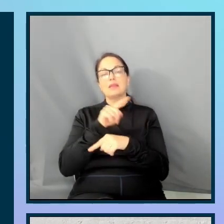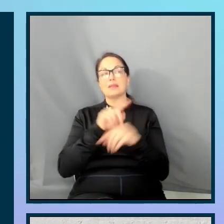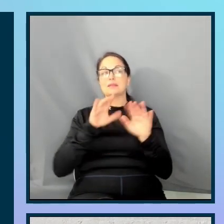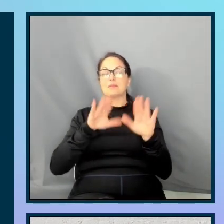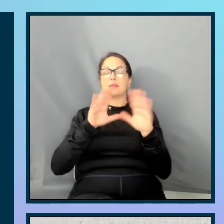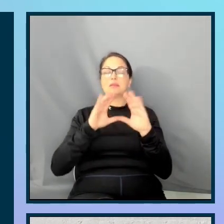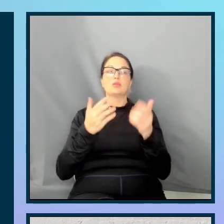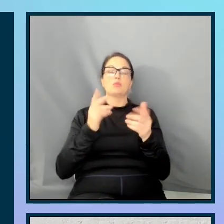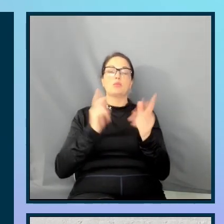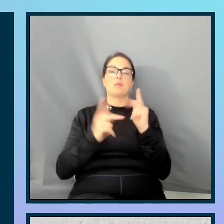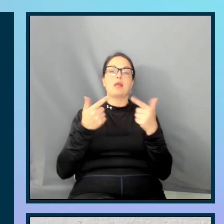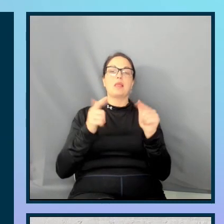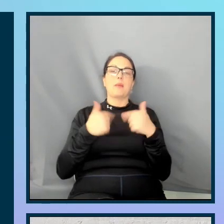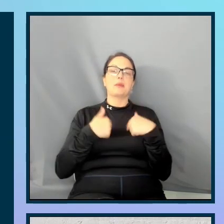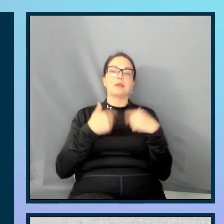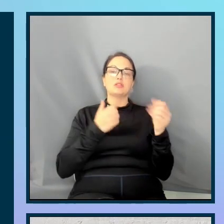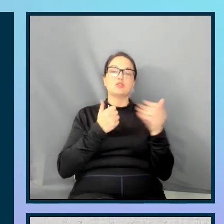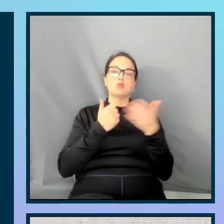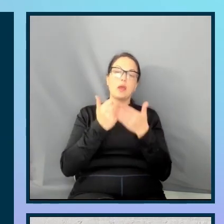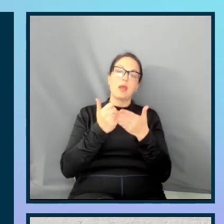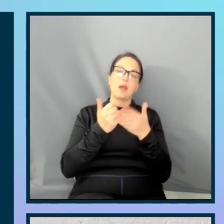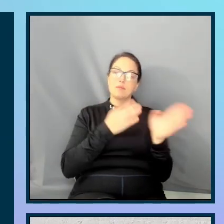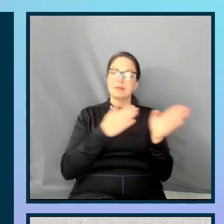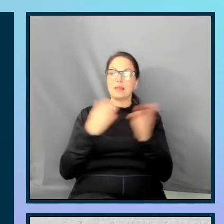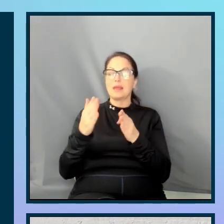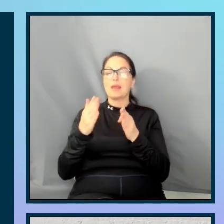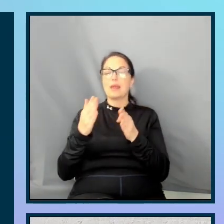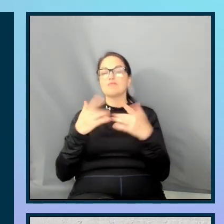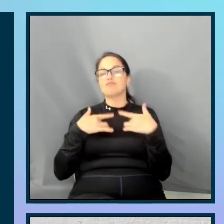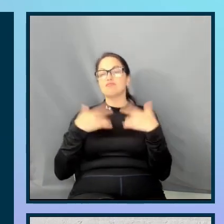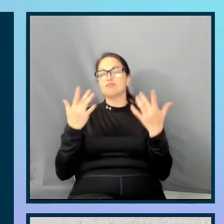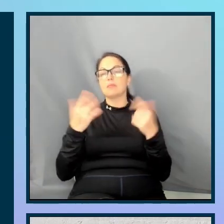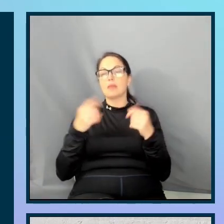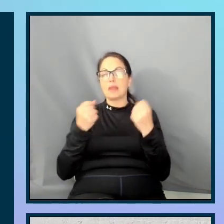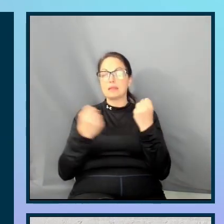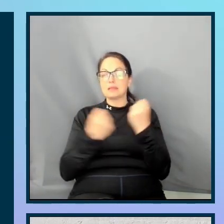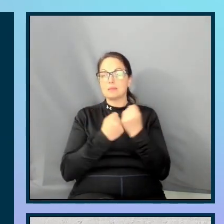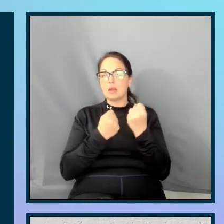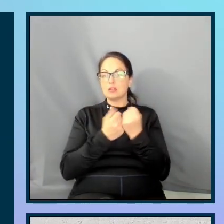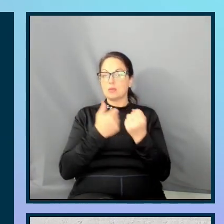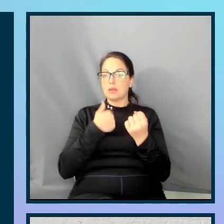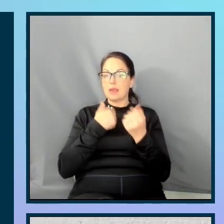allowed me to help plan GAAD and NDEAM events. They sponsored me as a person to help make sure